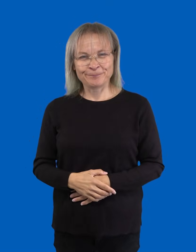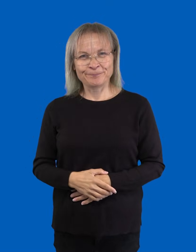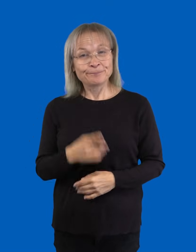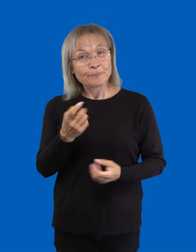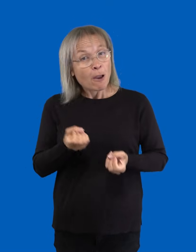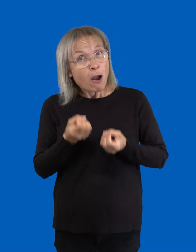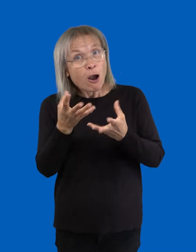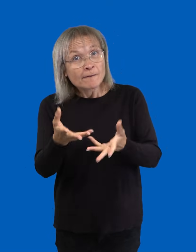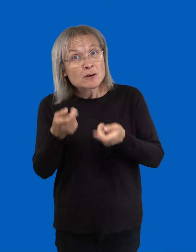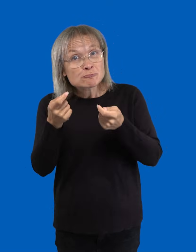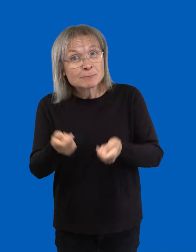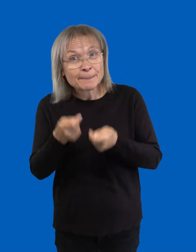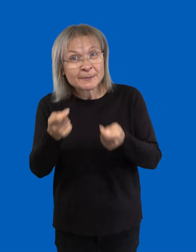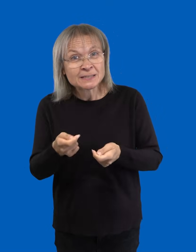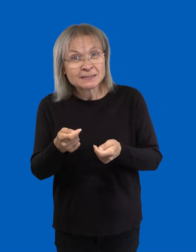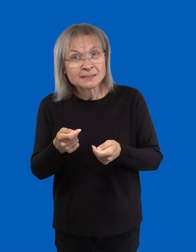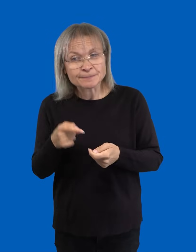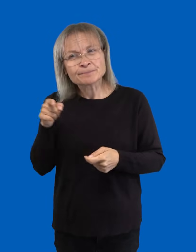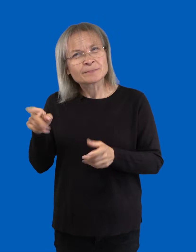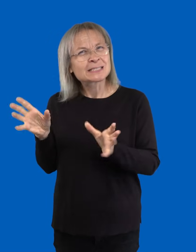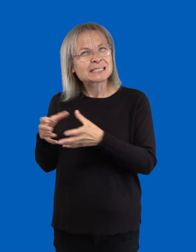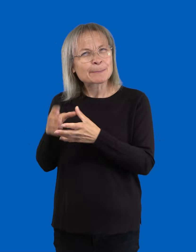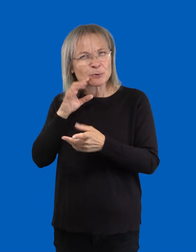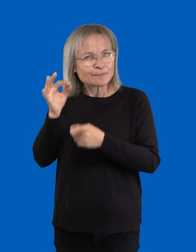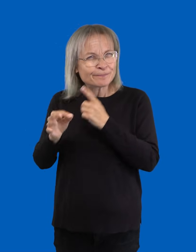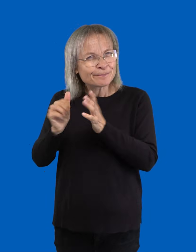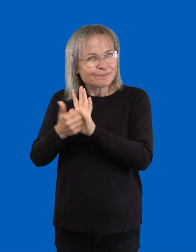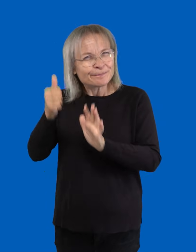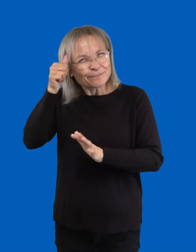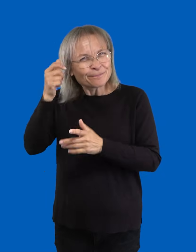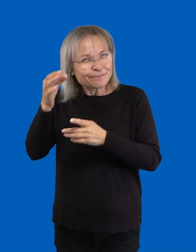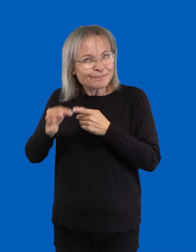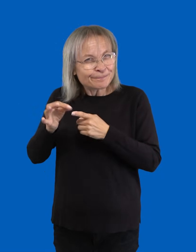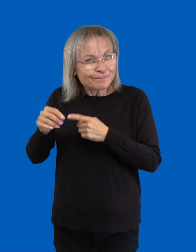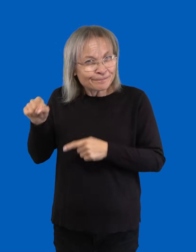If you are offered treatment, the specialist team will explain the options to you